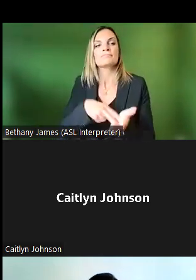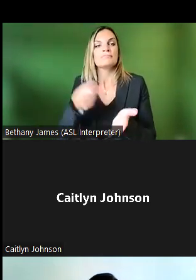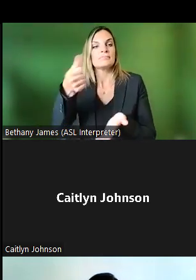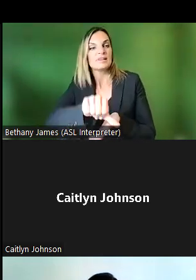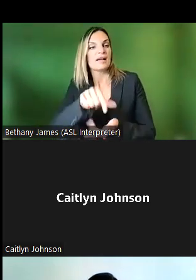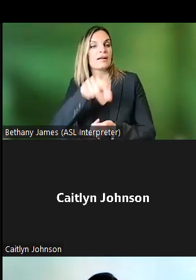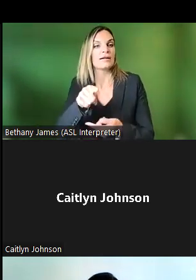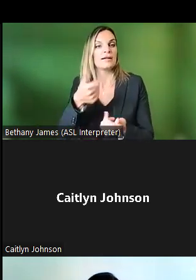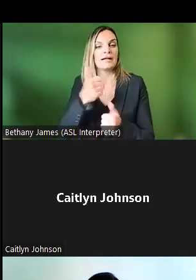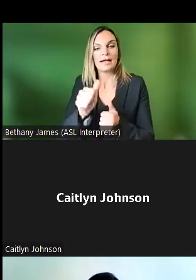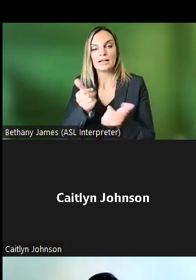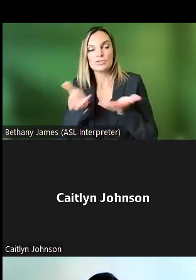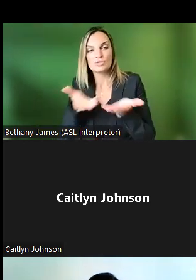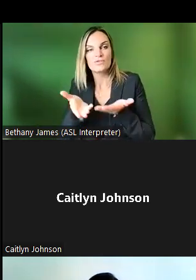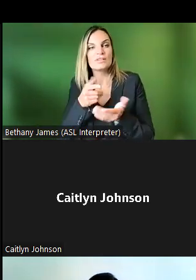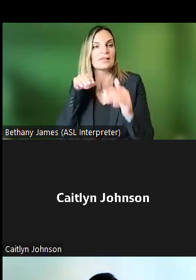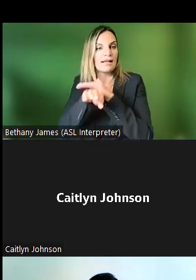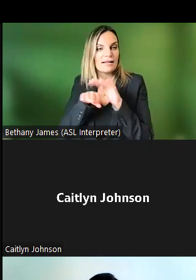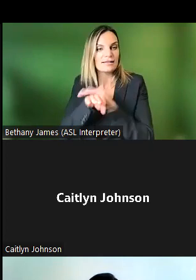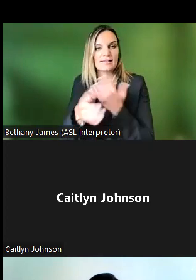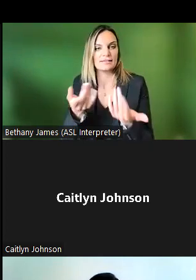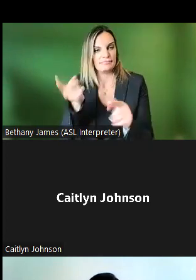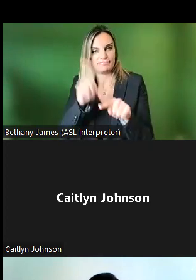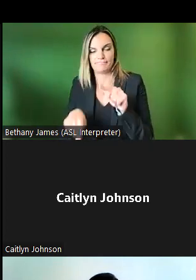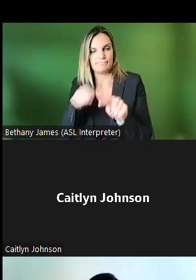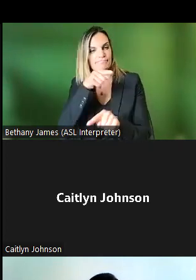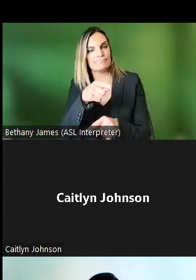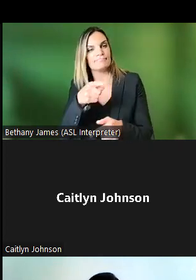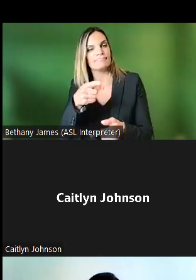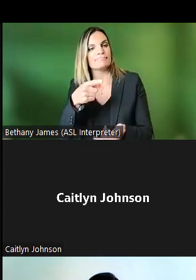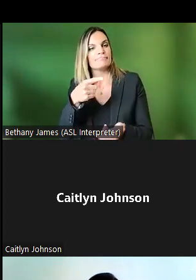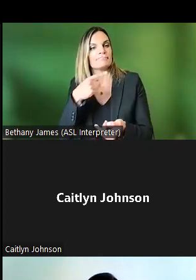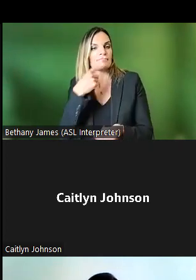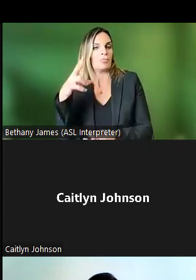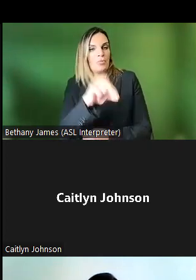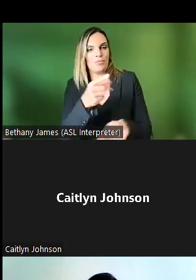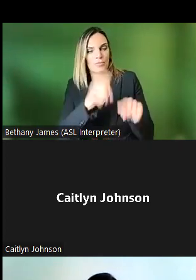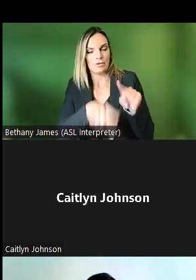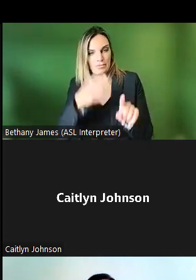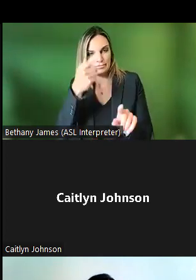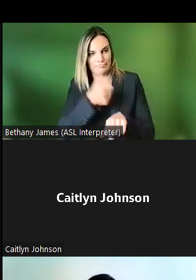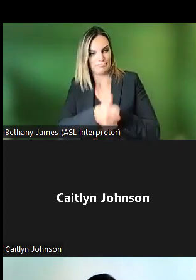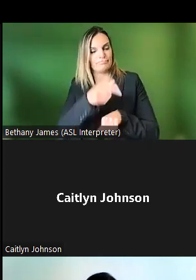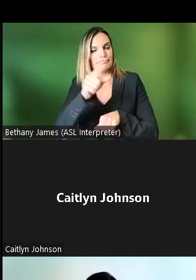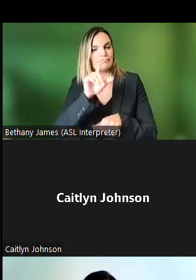They can't be denied access to programs, services, or activities. They also cannot be subjected to overall discrimination,